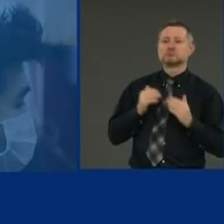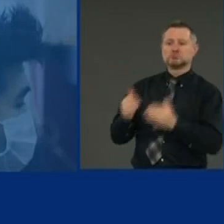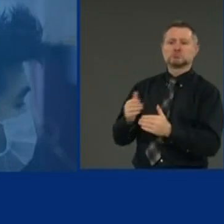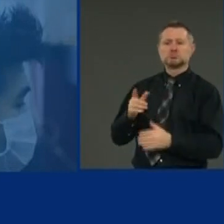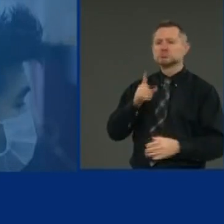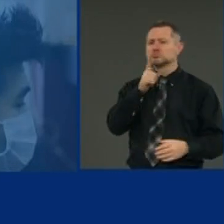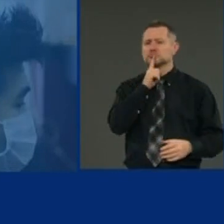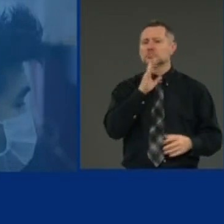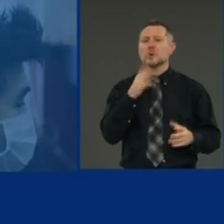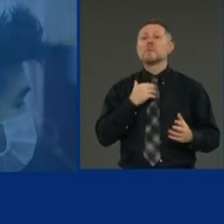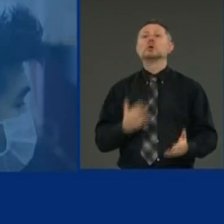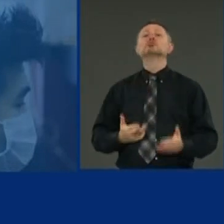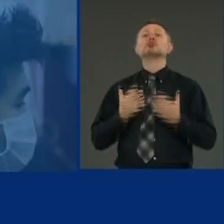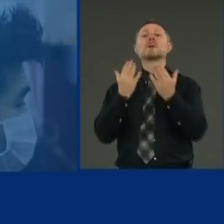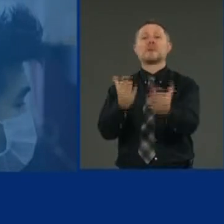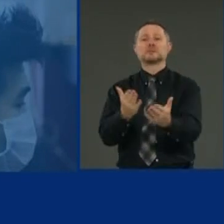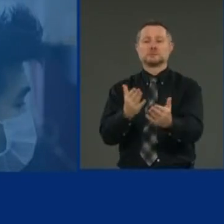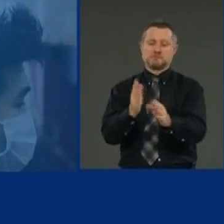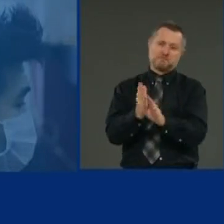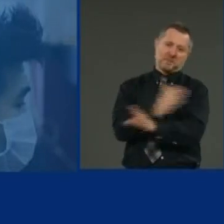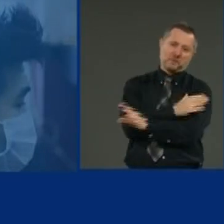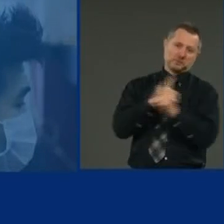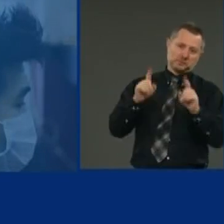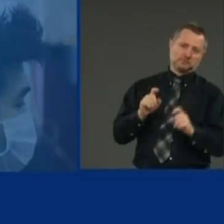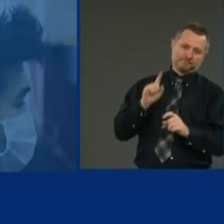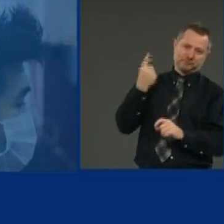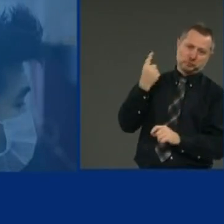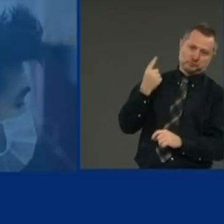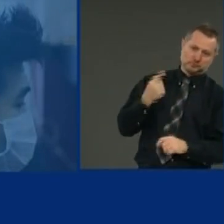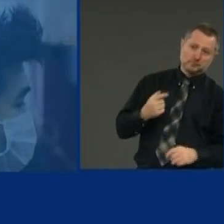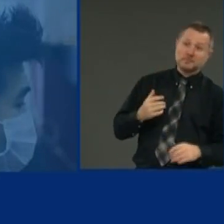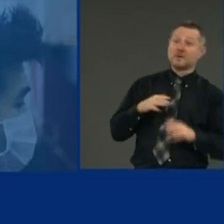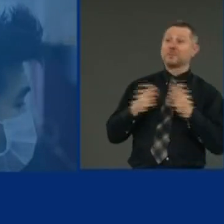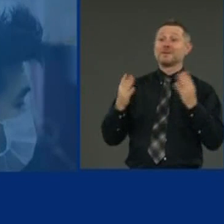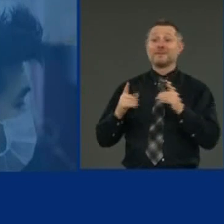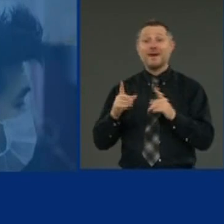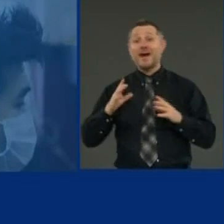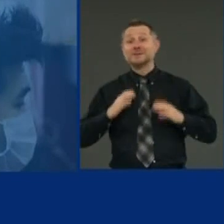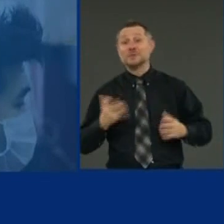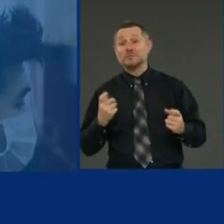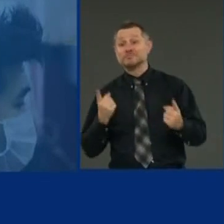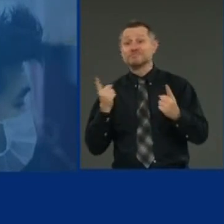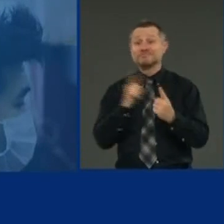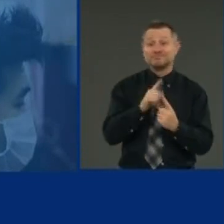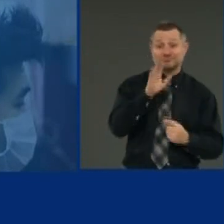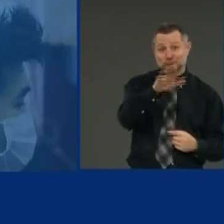GET A TEST BEFORE THEY REOPEN. THAT'S NOT A MANDATE; THAT'S A RECOMMENDATION.